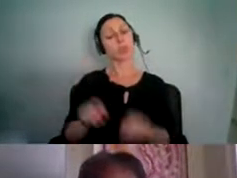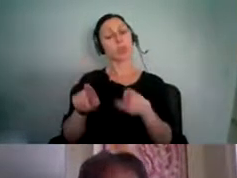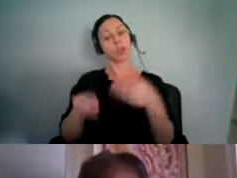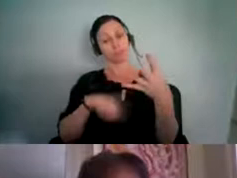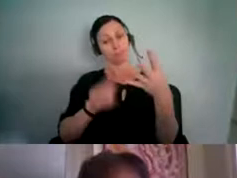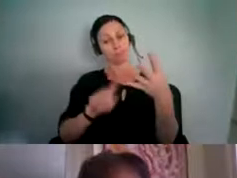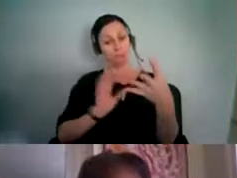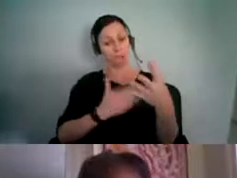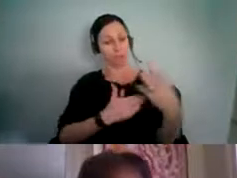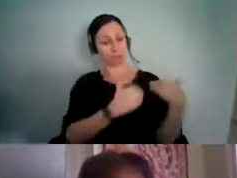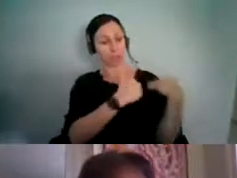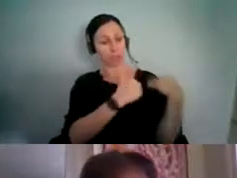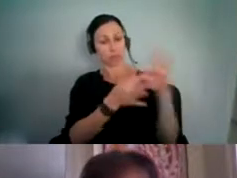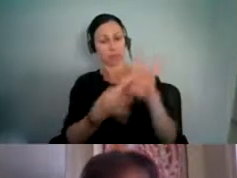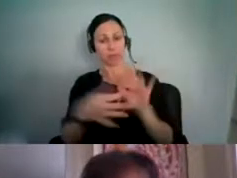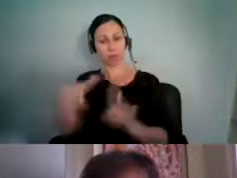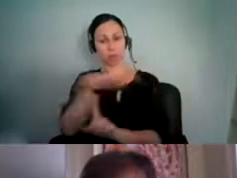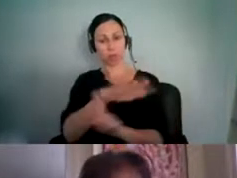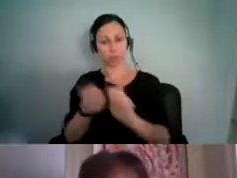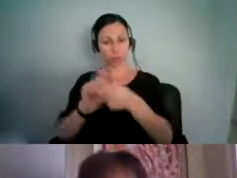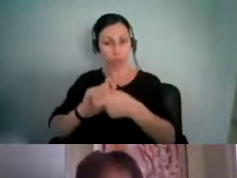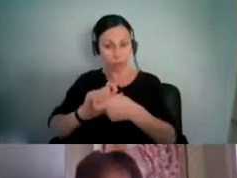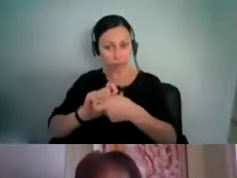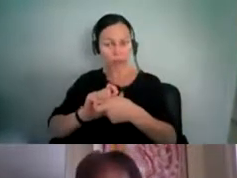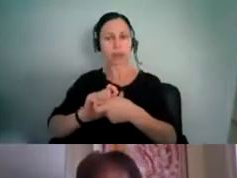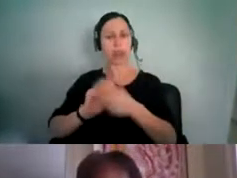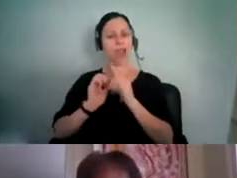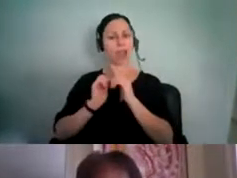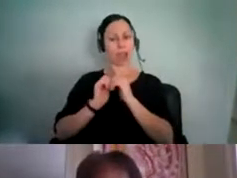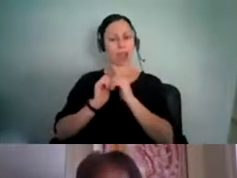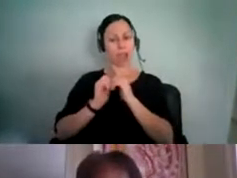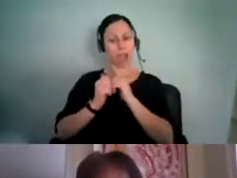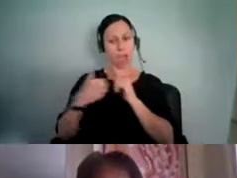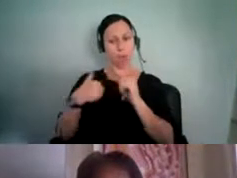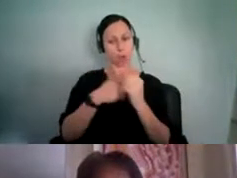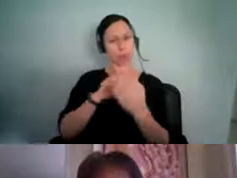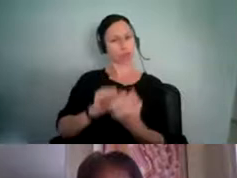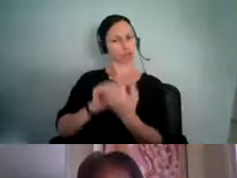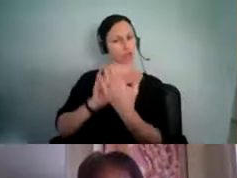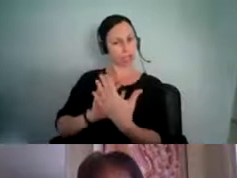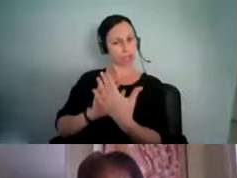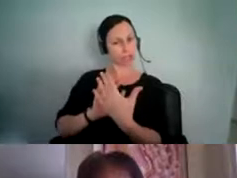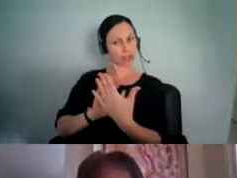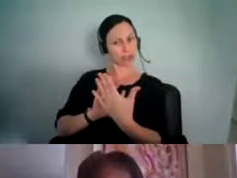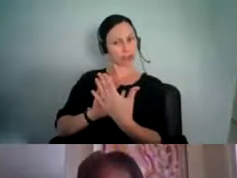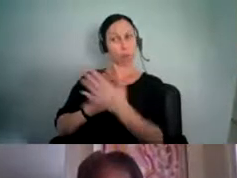in terms of climate change in how we address that issue with our communities and through artists.